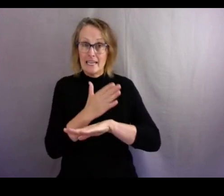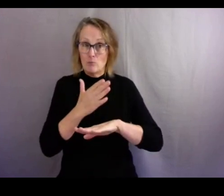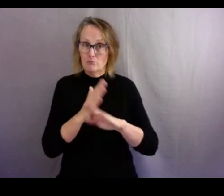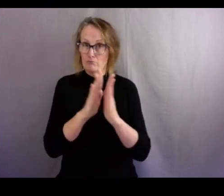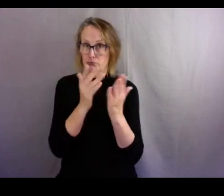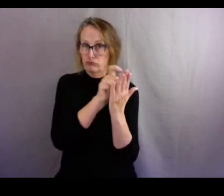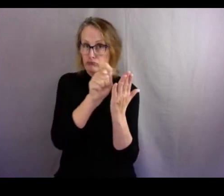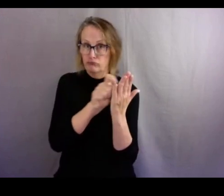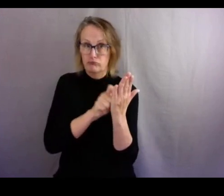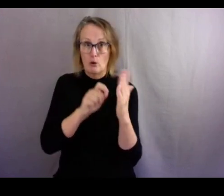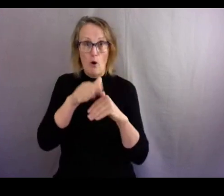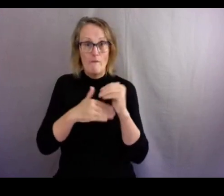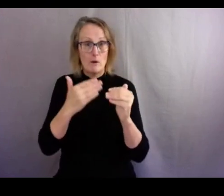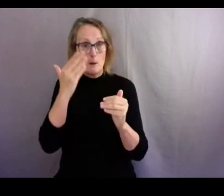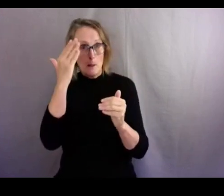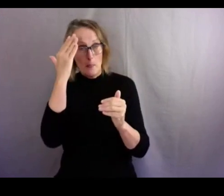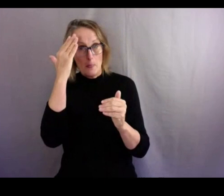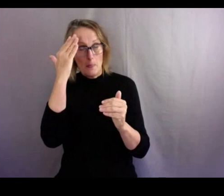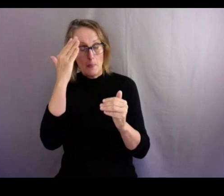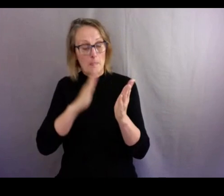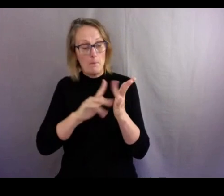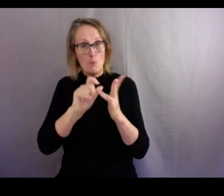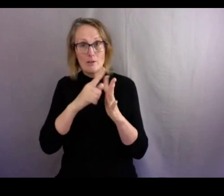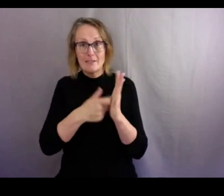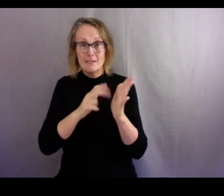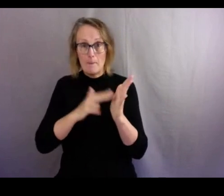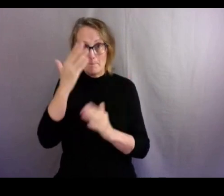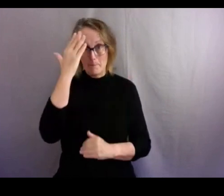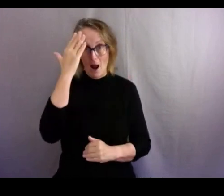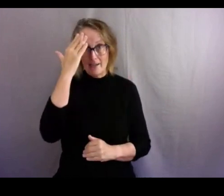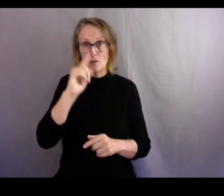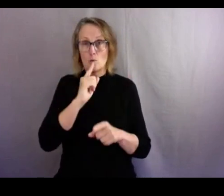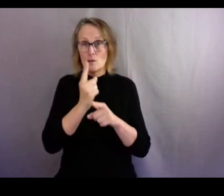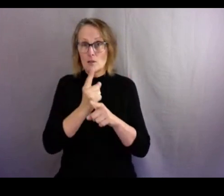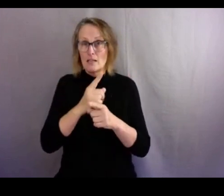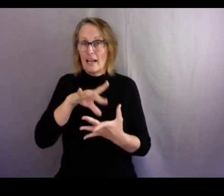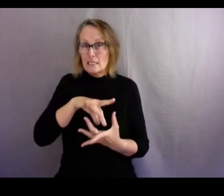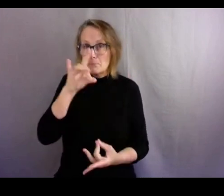in which he denounced the misappropriation of the spirit of religious text by institutions.